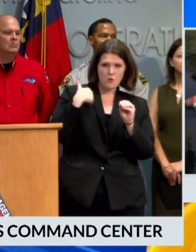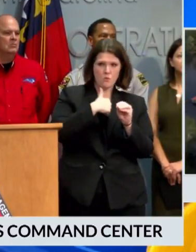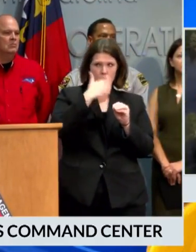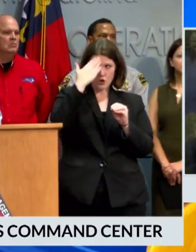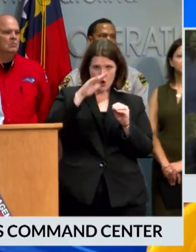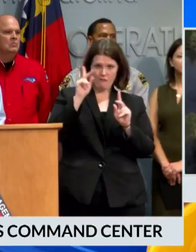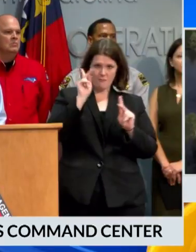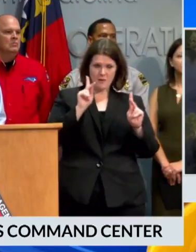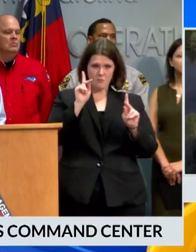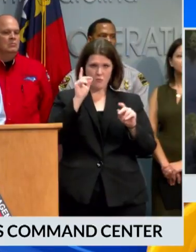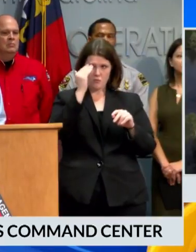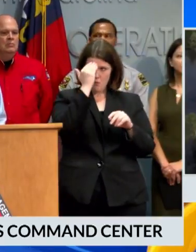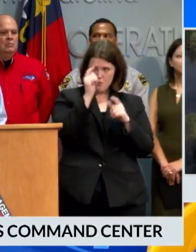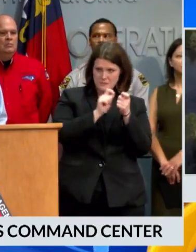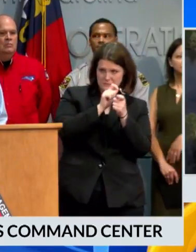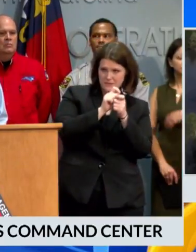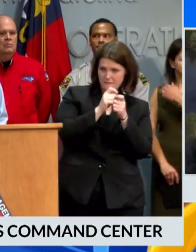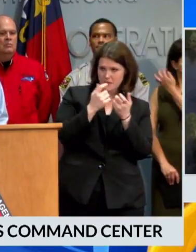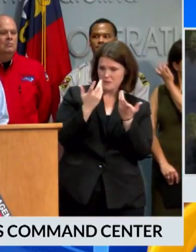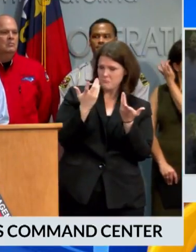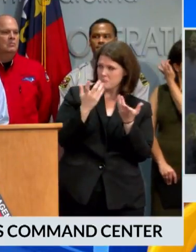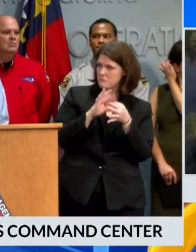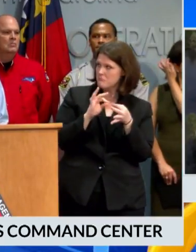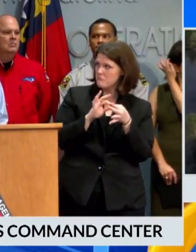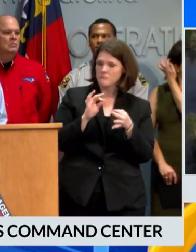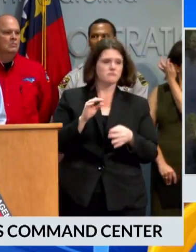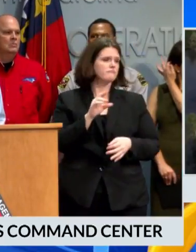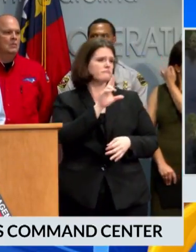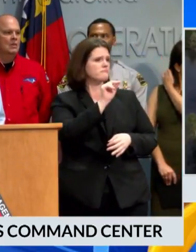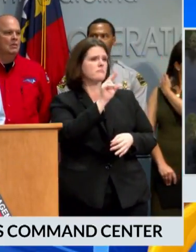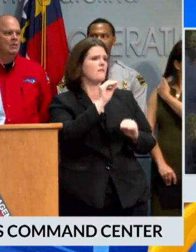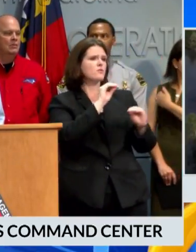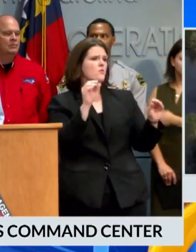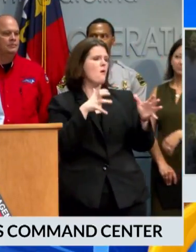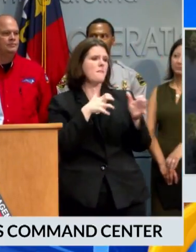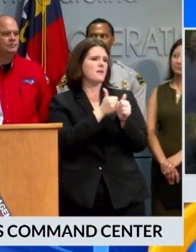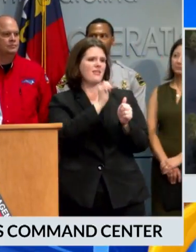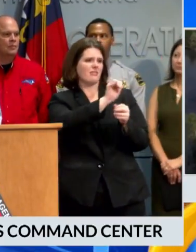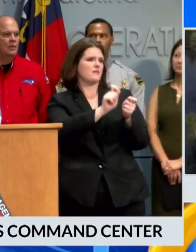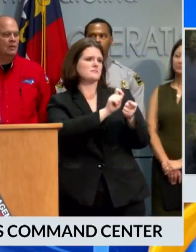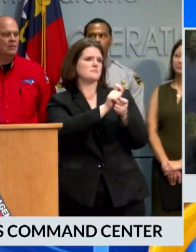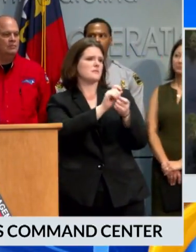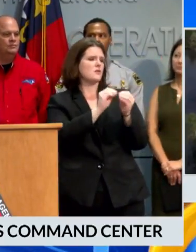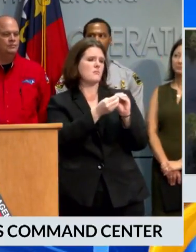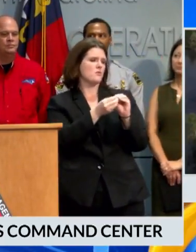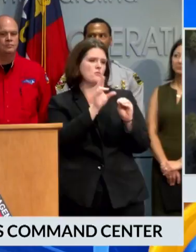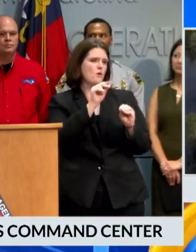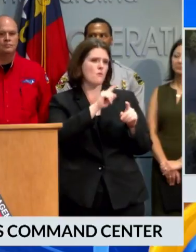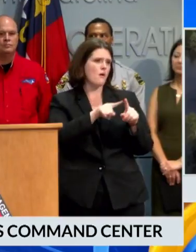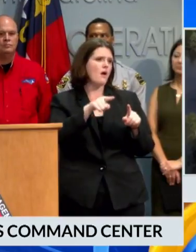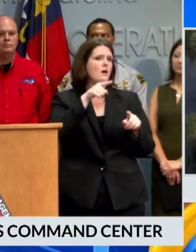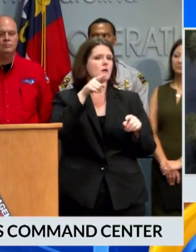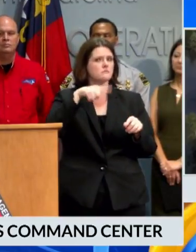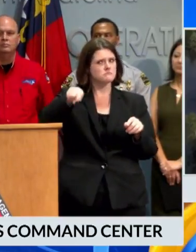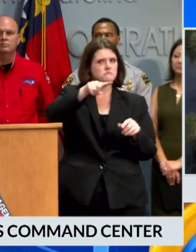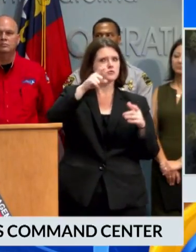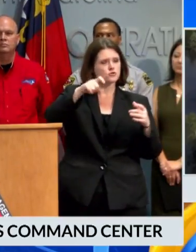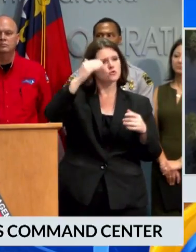I KNOW A COUPLE OF DAYS AGO WE ARE HEARING ABOUT SEVERAL HUNDRED COMPLAINTS ABOUT FRIES PRICE GOUGING, IS THERE ANYTHING IN PARTICULAR PEOPLE NEED TO BE